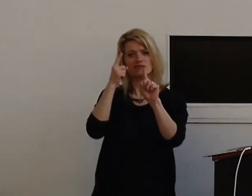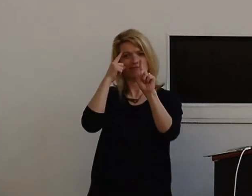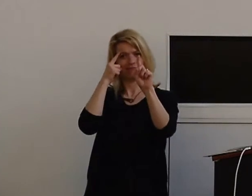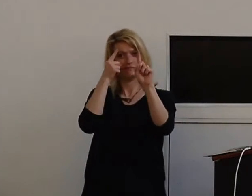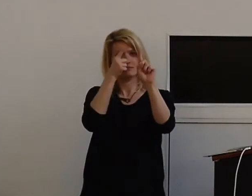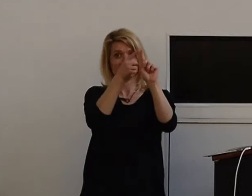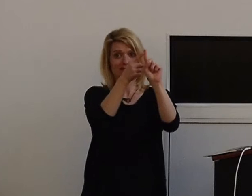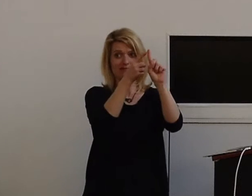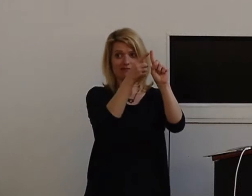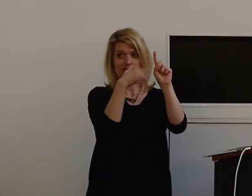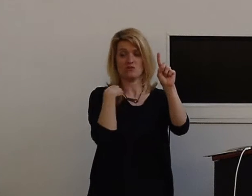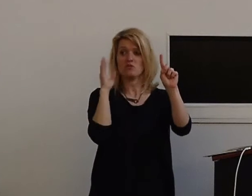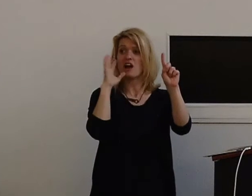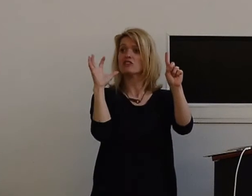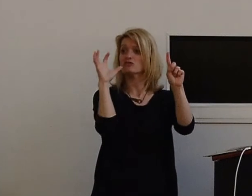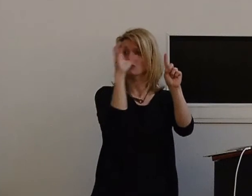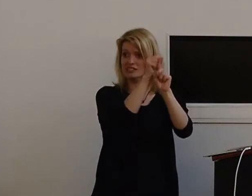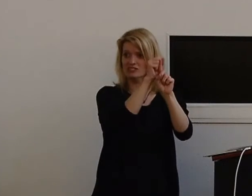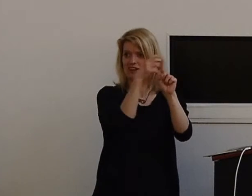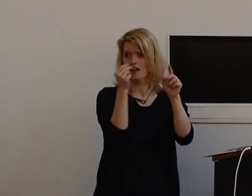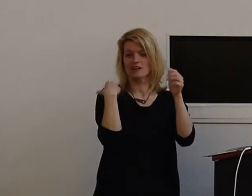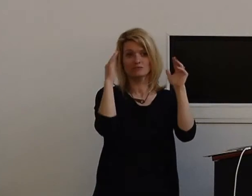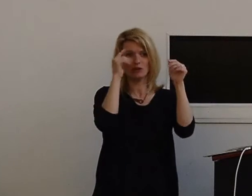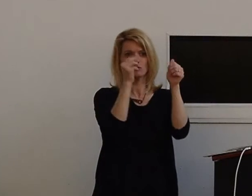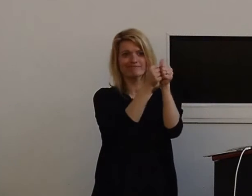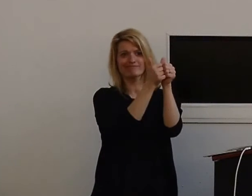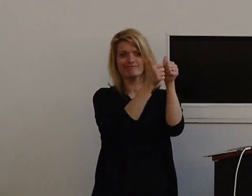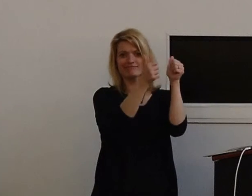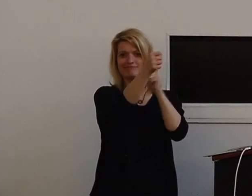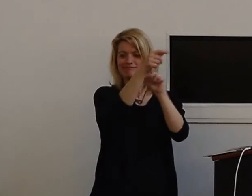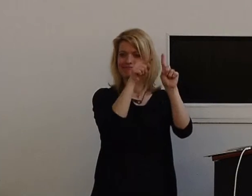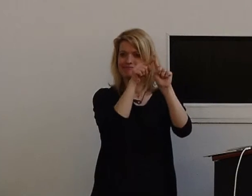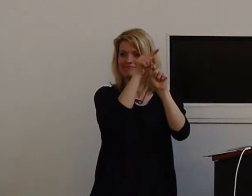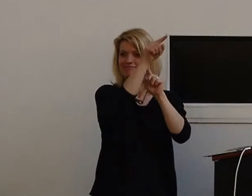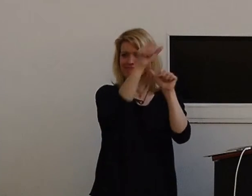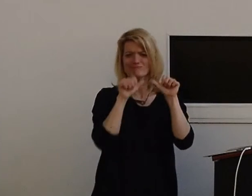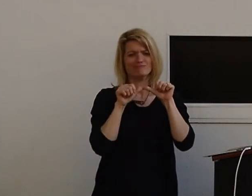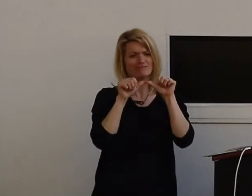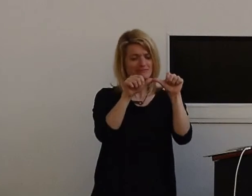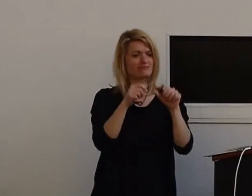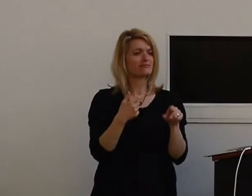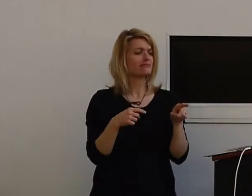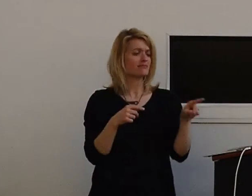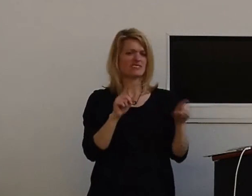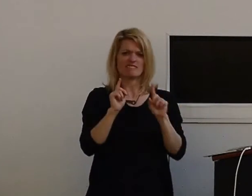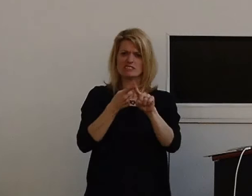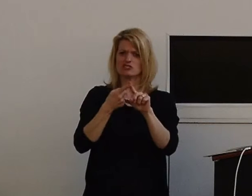One of our goals is to create an avatar that looks this good and then surpass it.